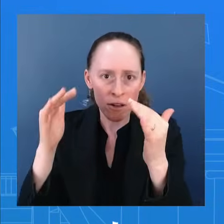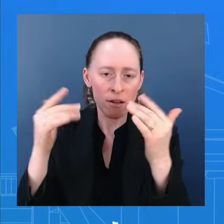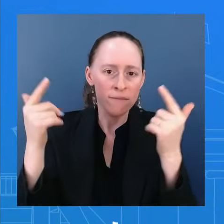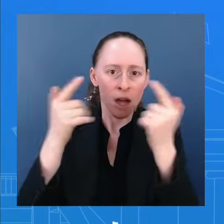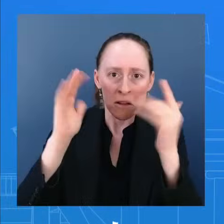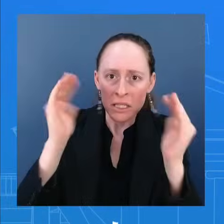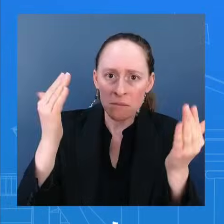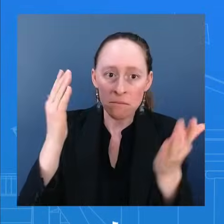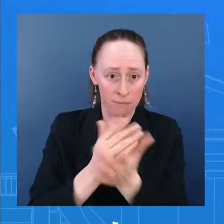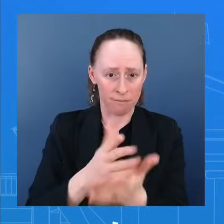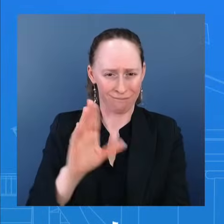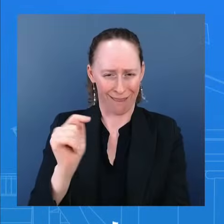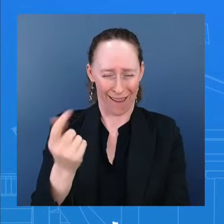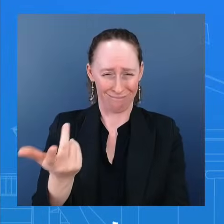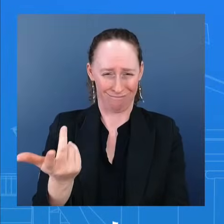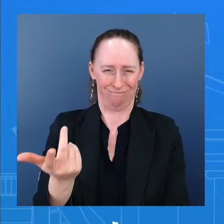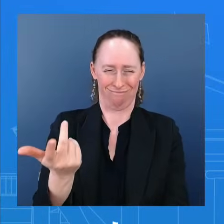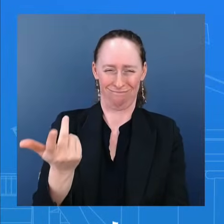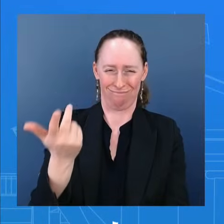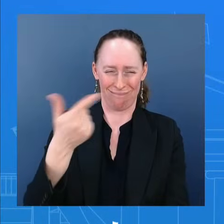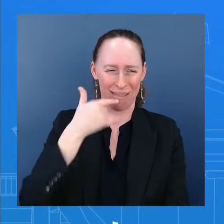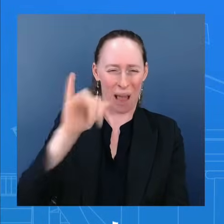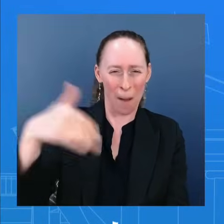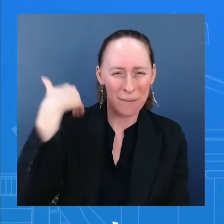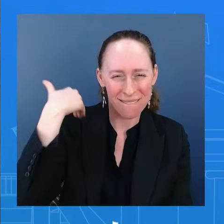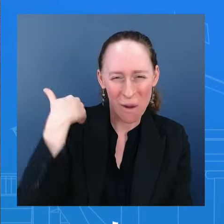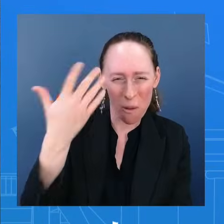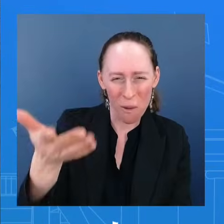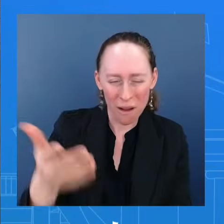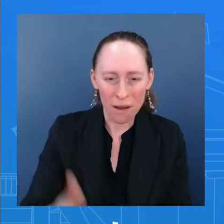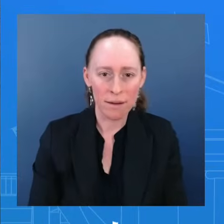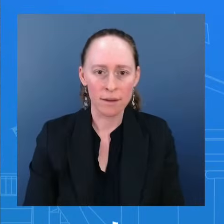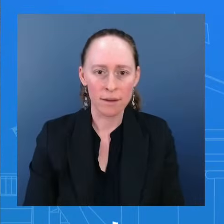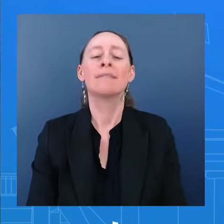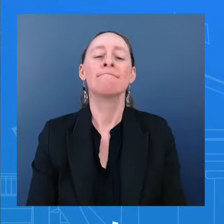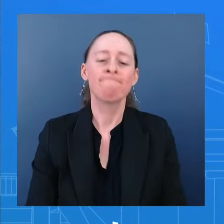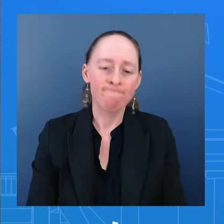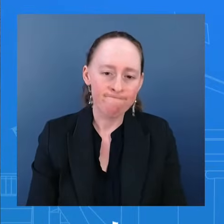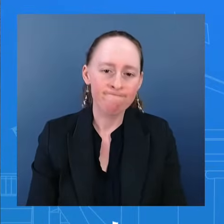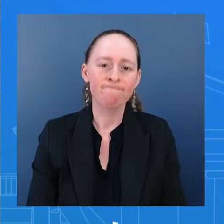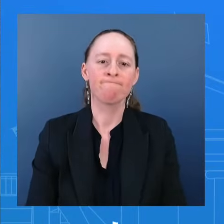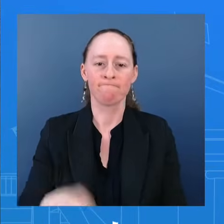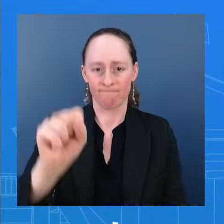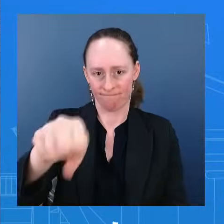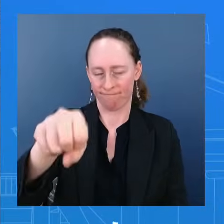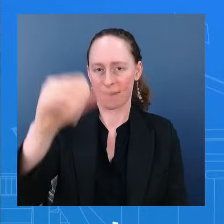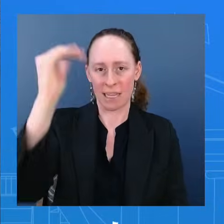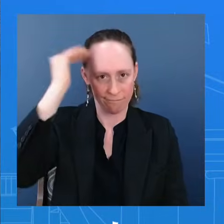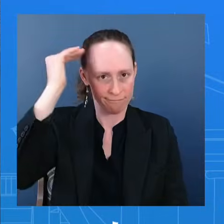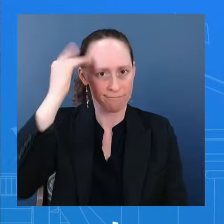We're being pragmatic about this. The Press: I know. But, I mean, what -- what -- you know, how are the circumstances different now?